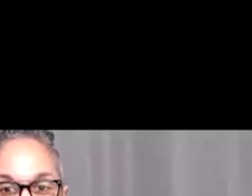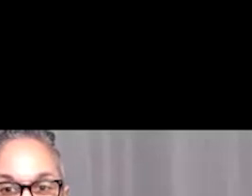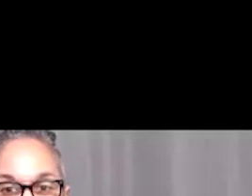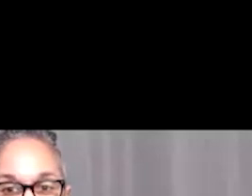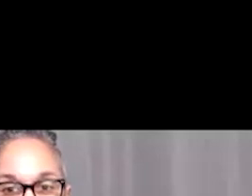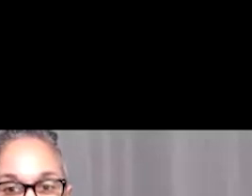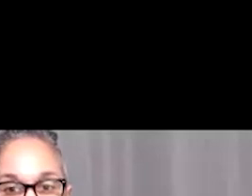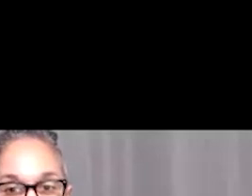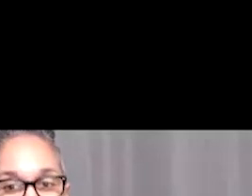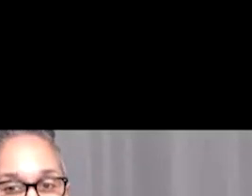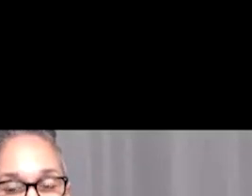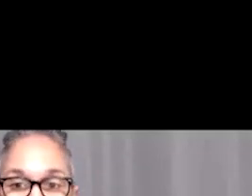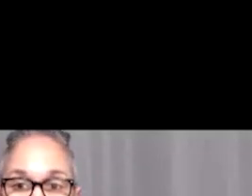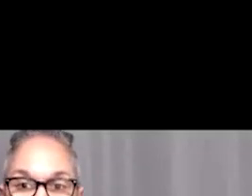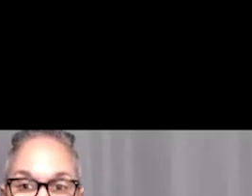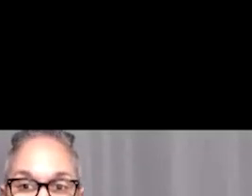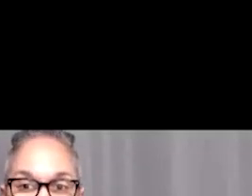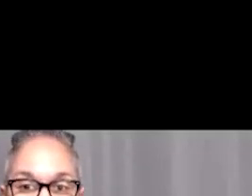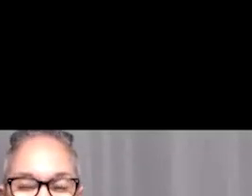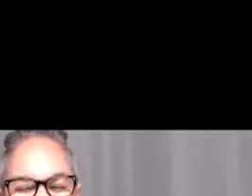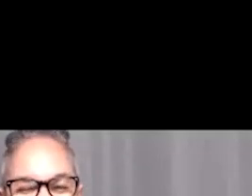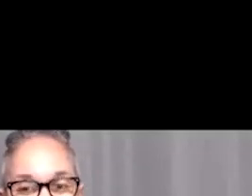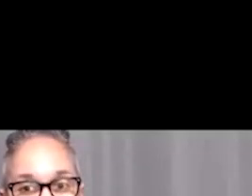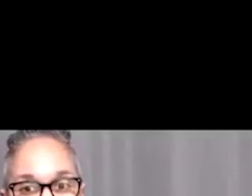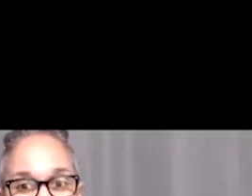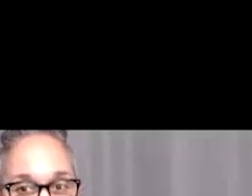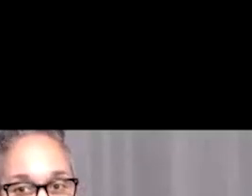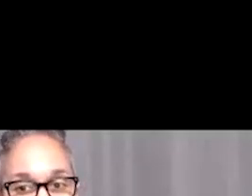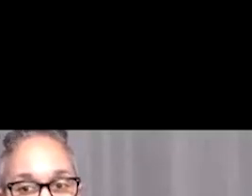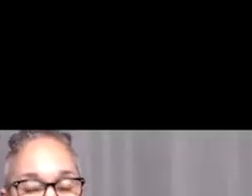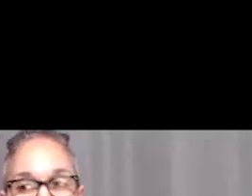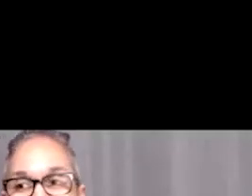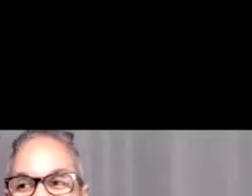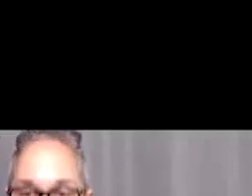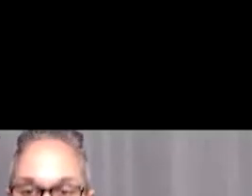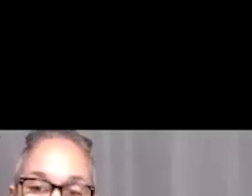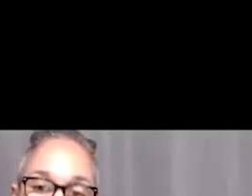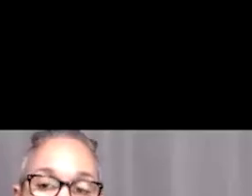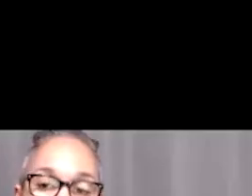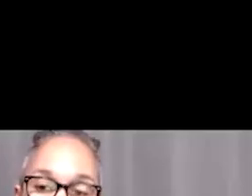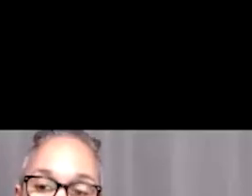So we don't want to get into that situation. Let's see.